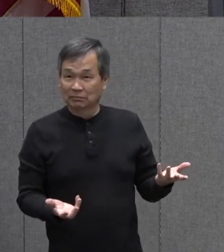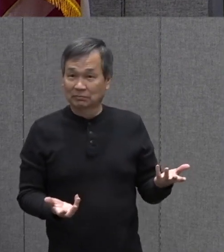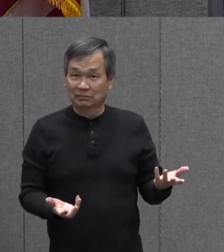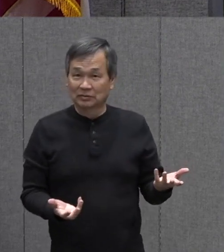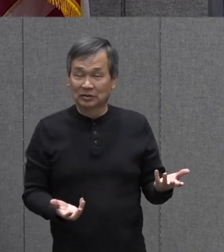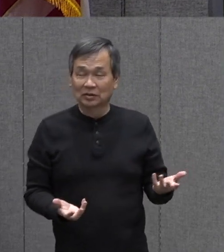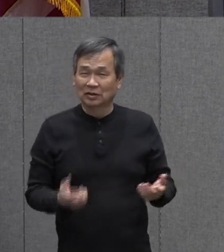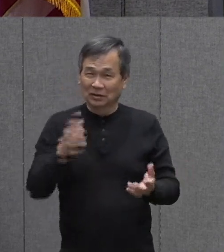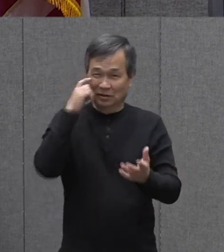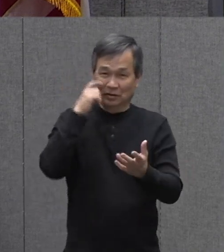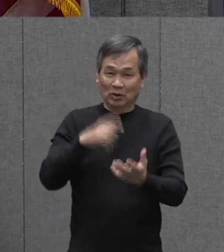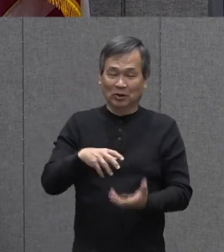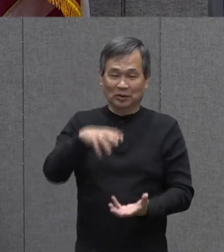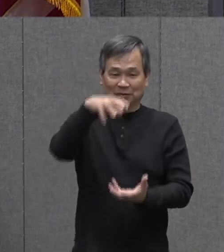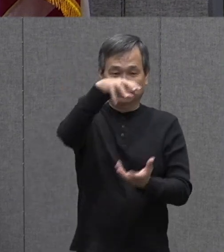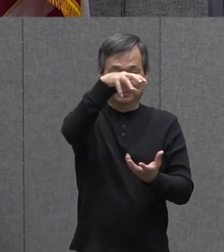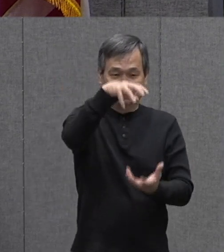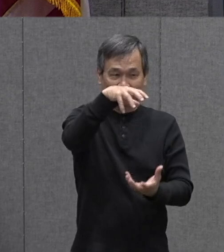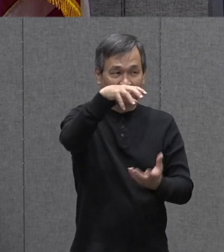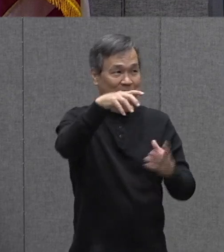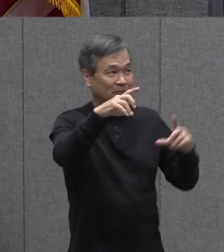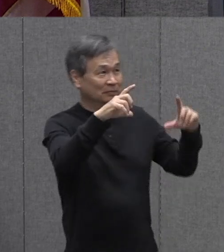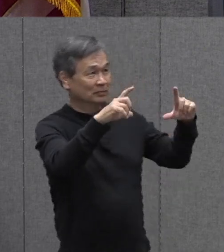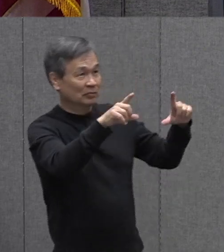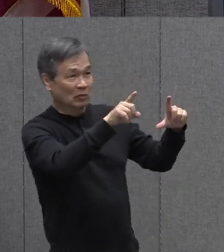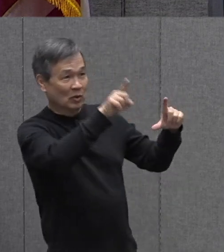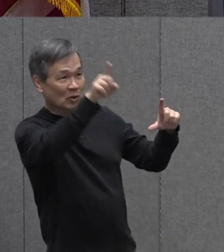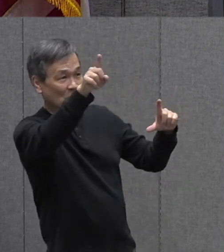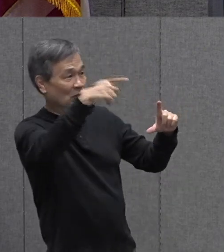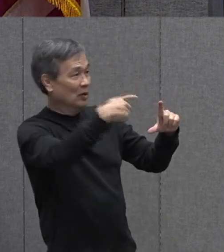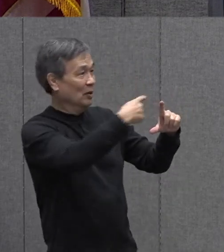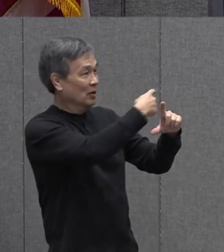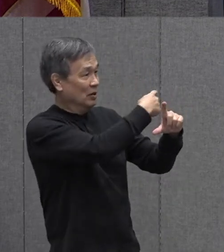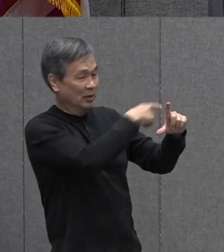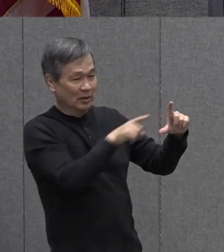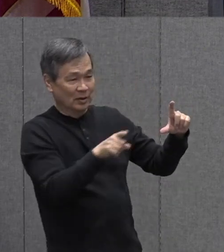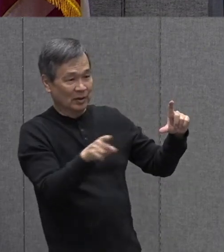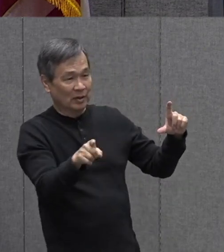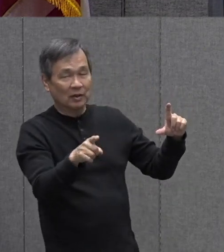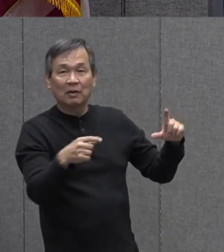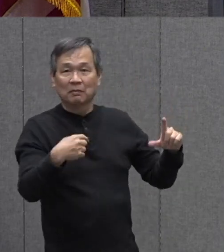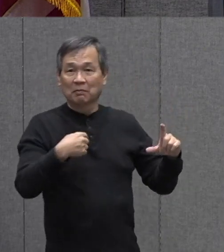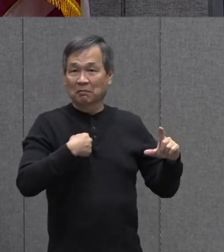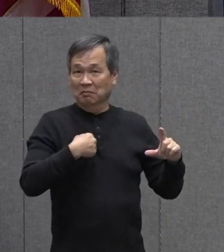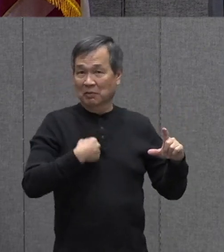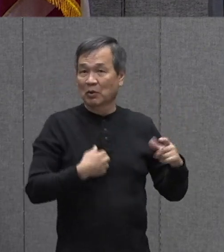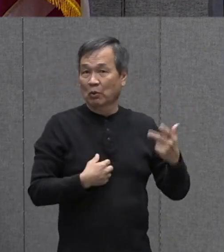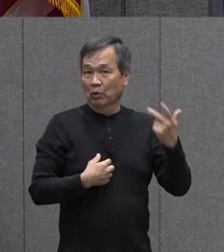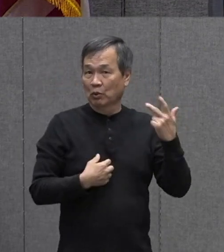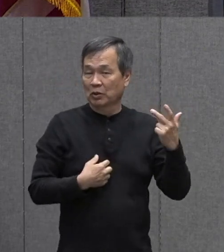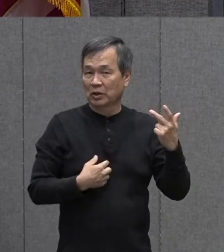that are really special to me about our Earth. What are some things that you would like to add? Take a moment to think.